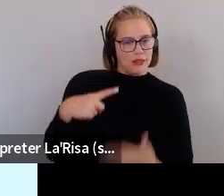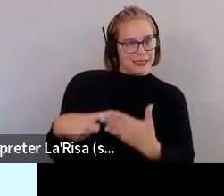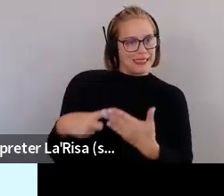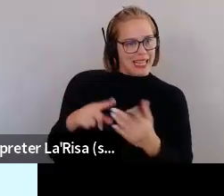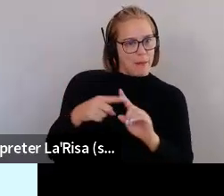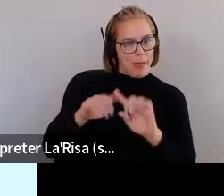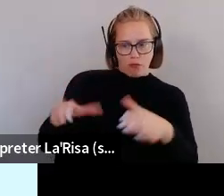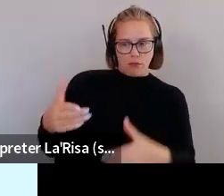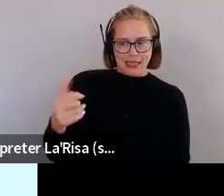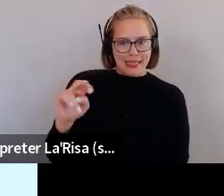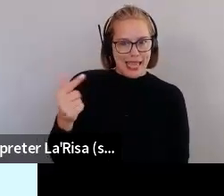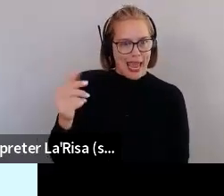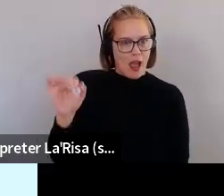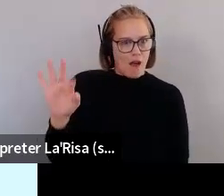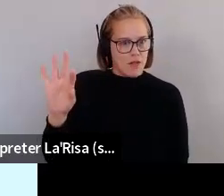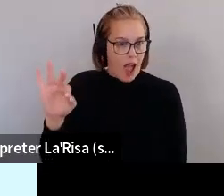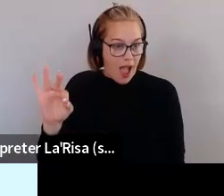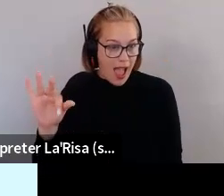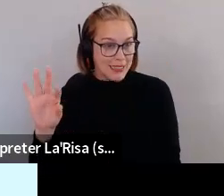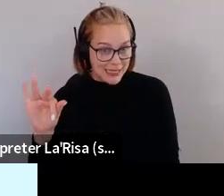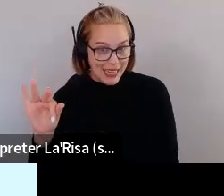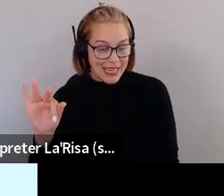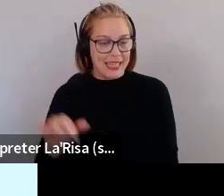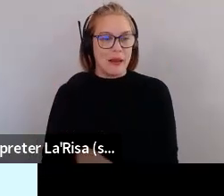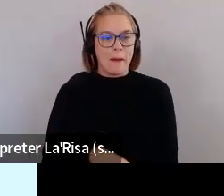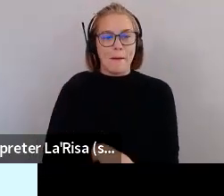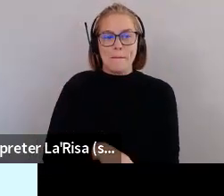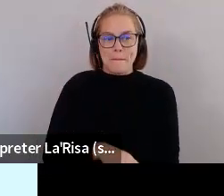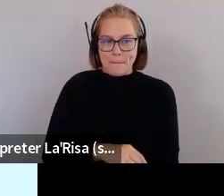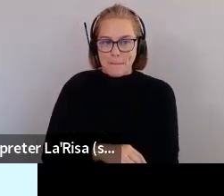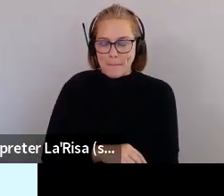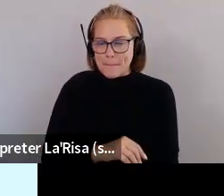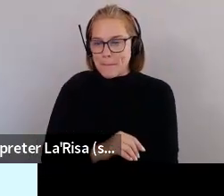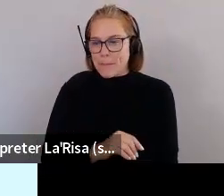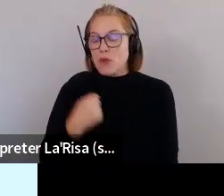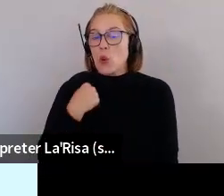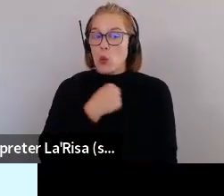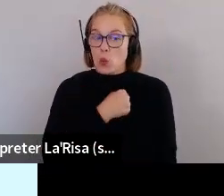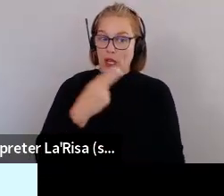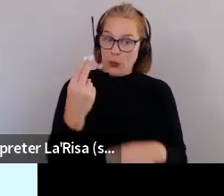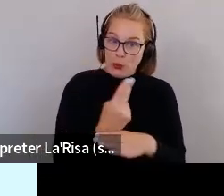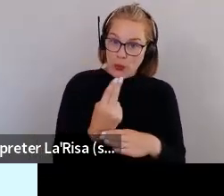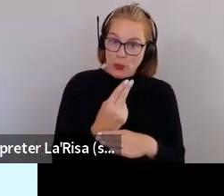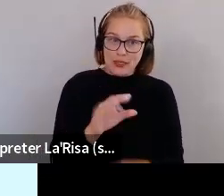blocked the buses, there is a memorial stone that talks about the gang of